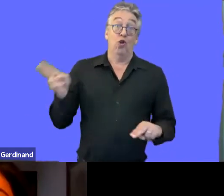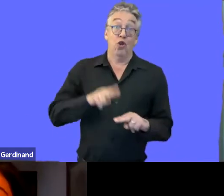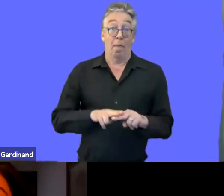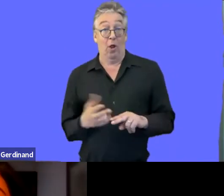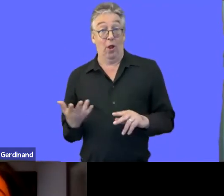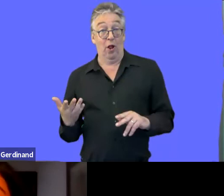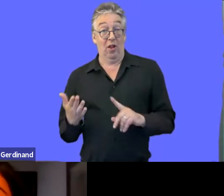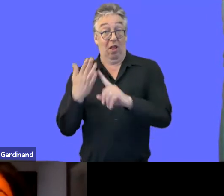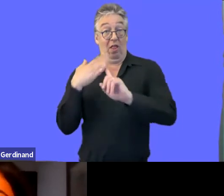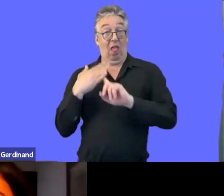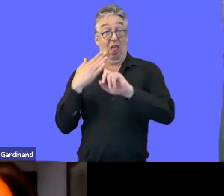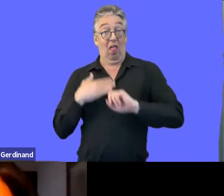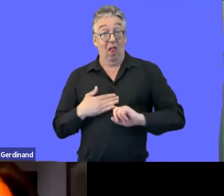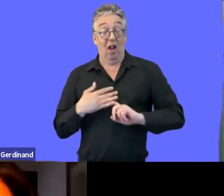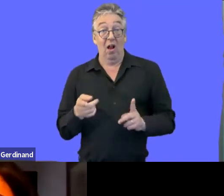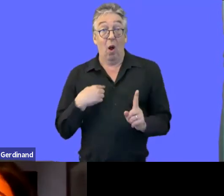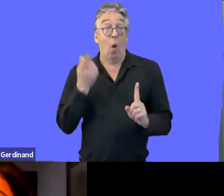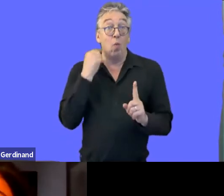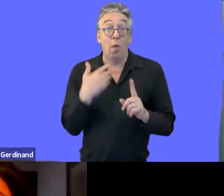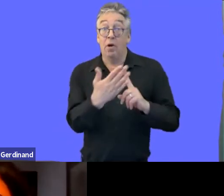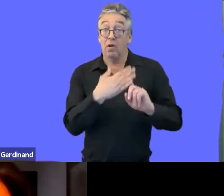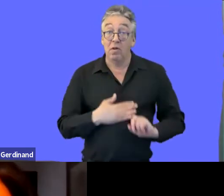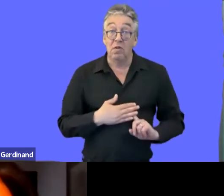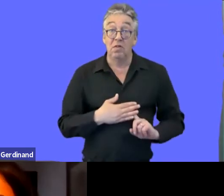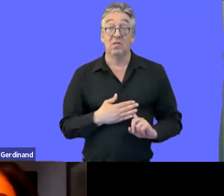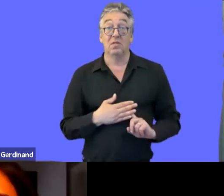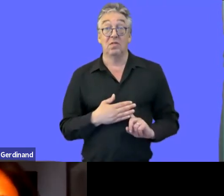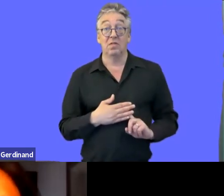who has the primary responsibility of being a caregiver to a child